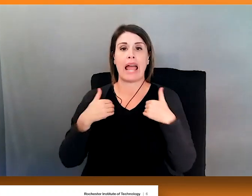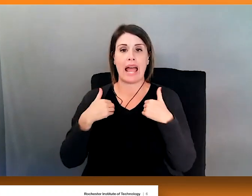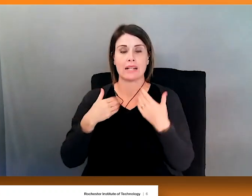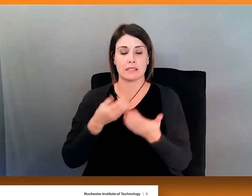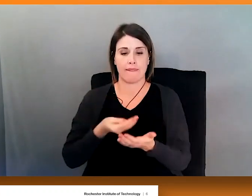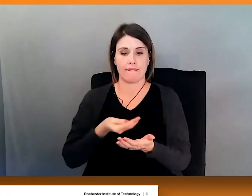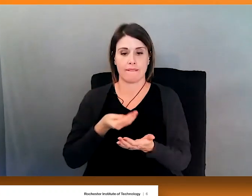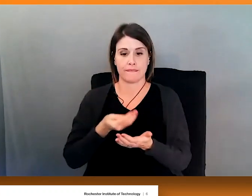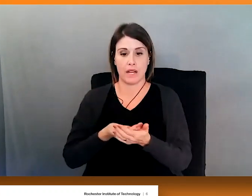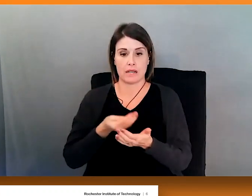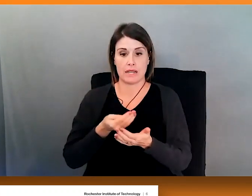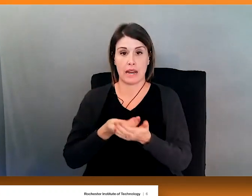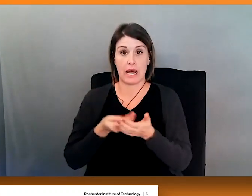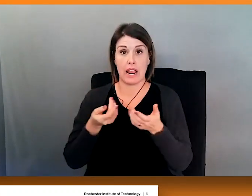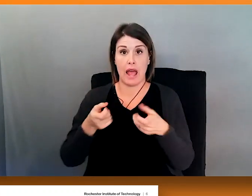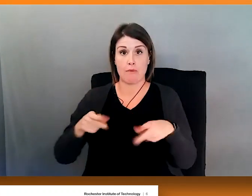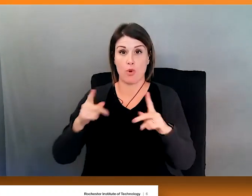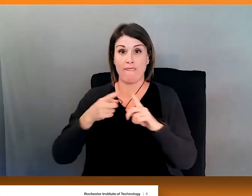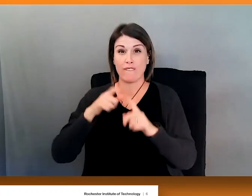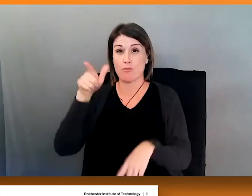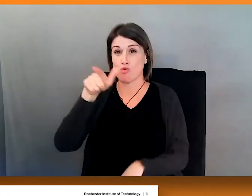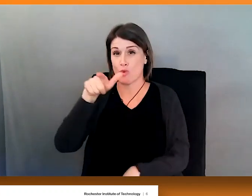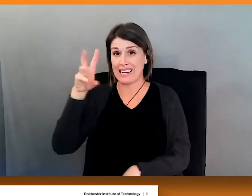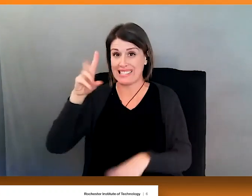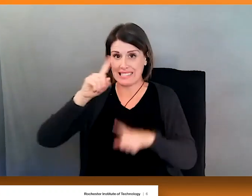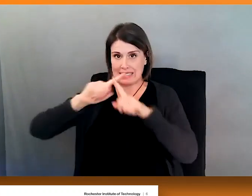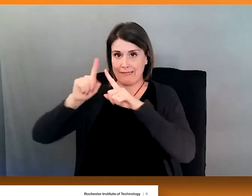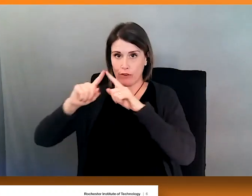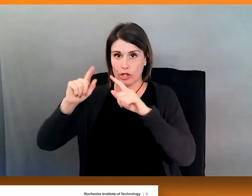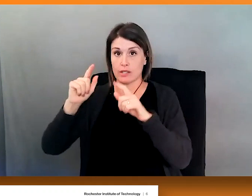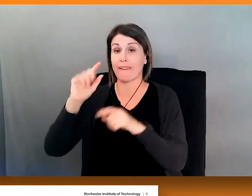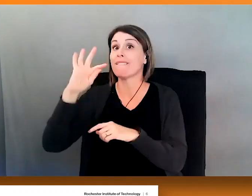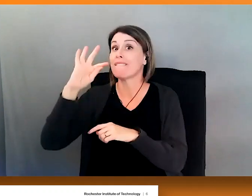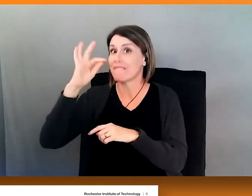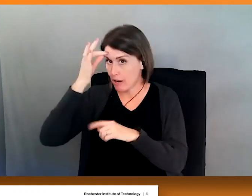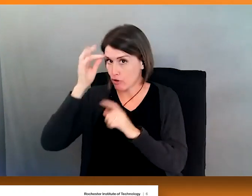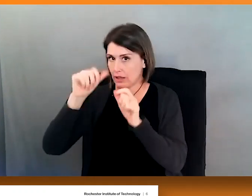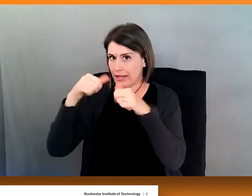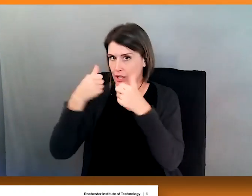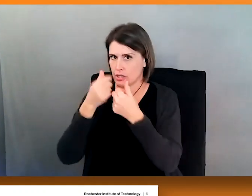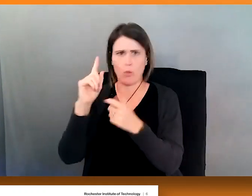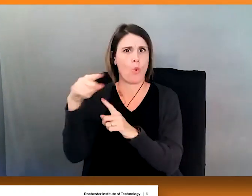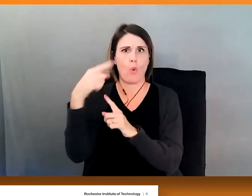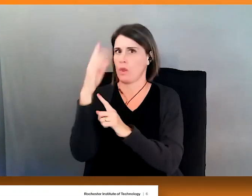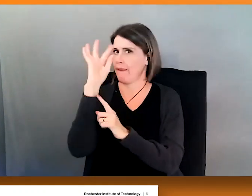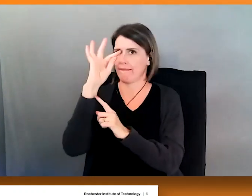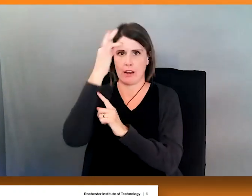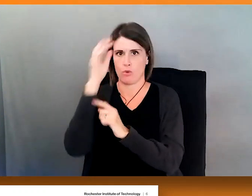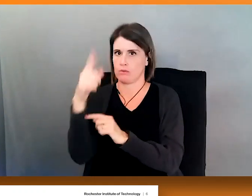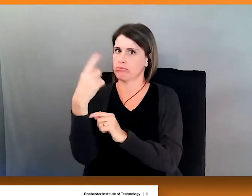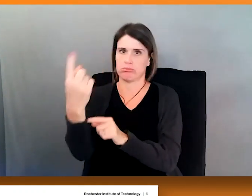from 26 different agencies, all federal. This is only federal.